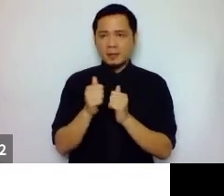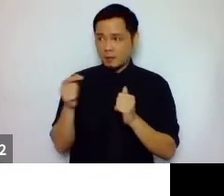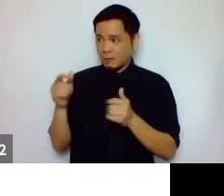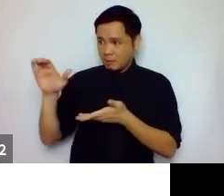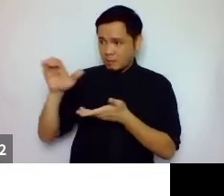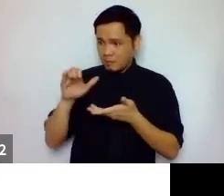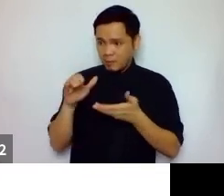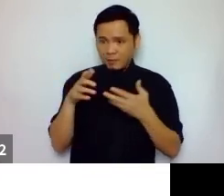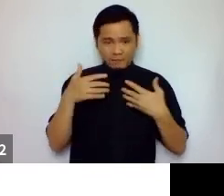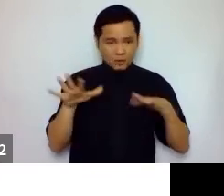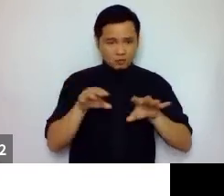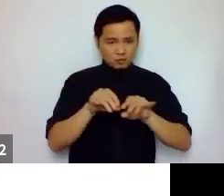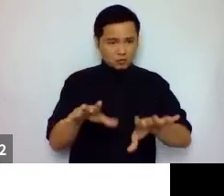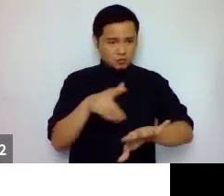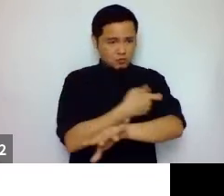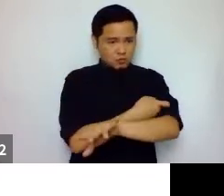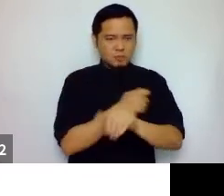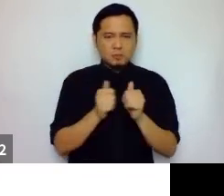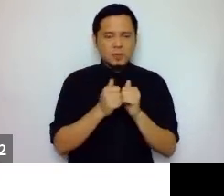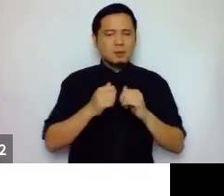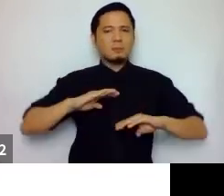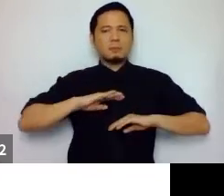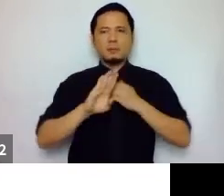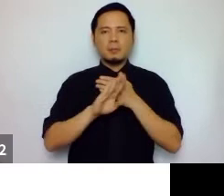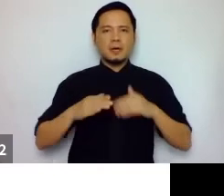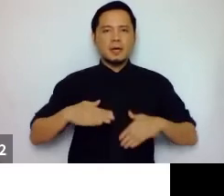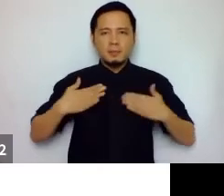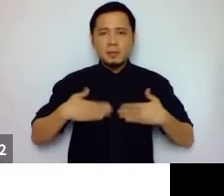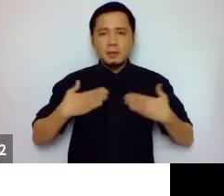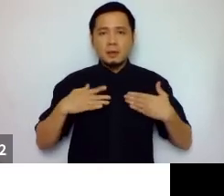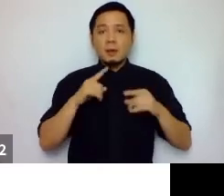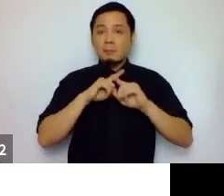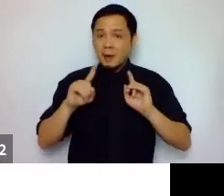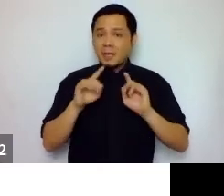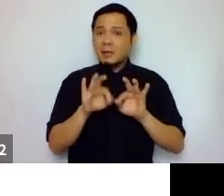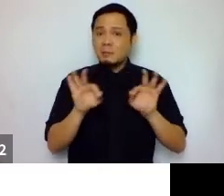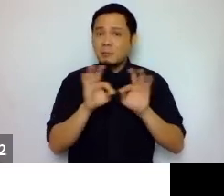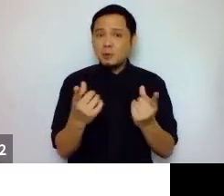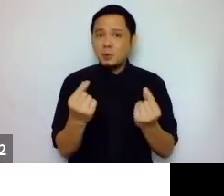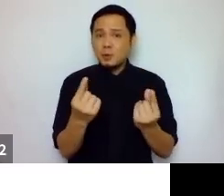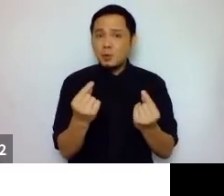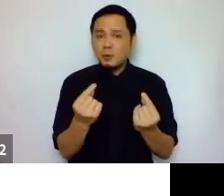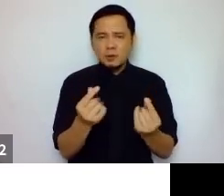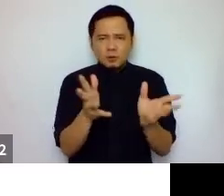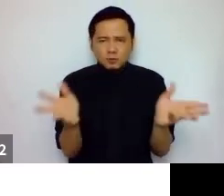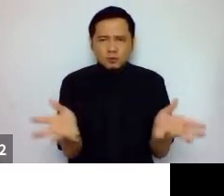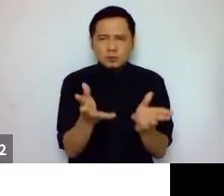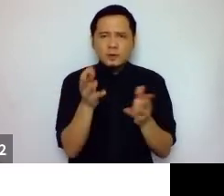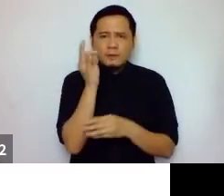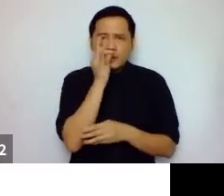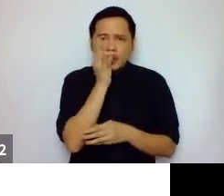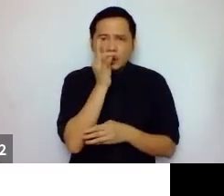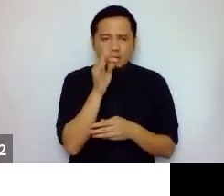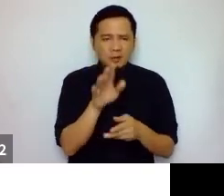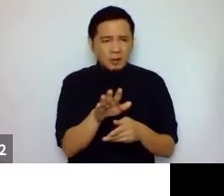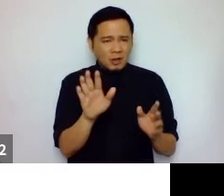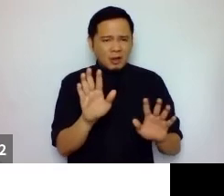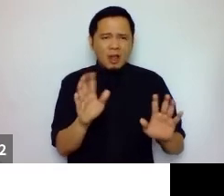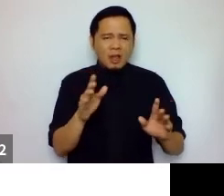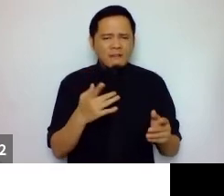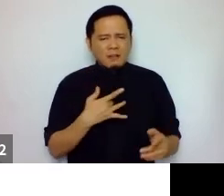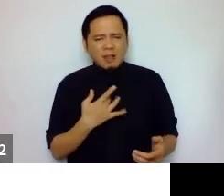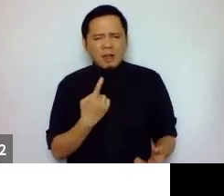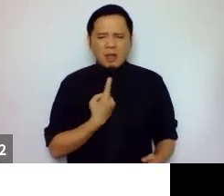The role of communications is to move Filipinos from that state of learned helplessness that’s like, “will it be just like this?” to want to get the vaccine.